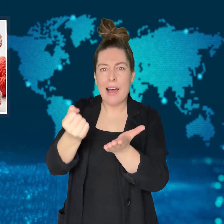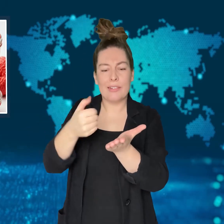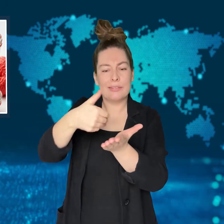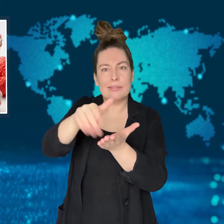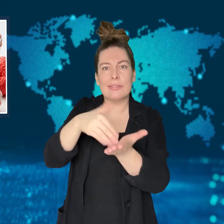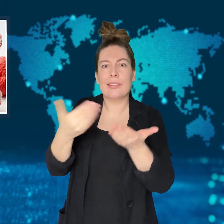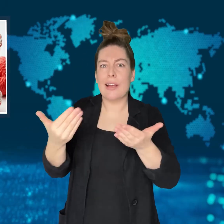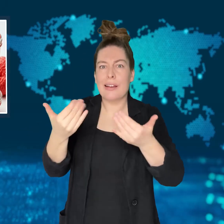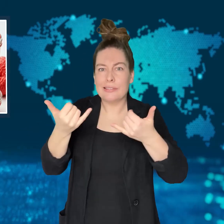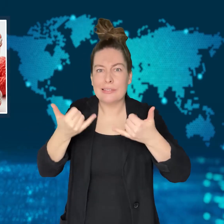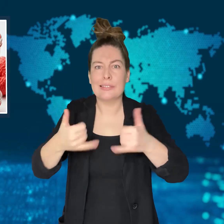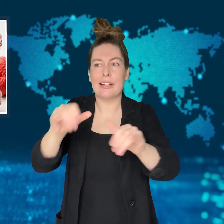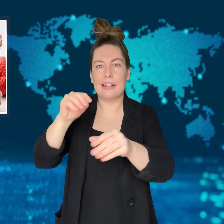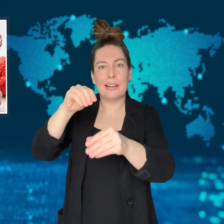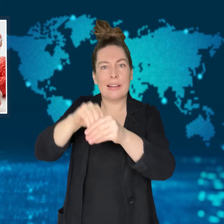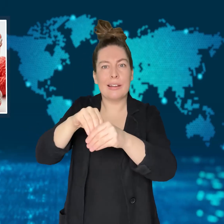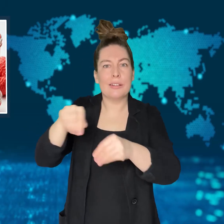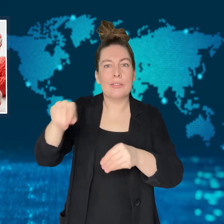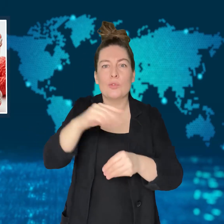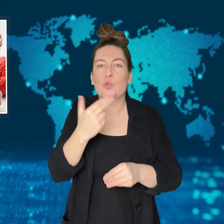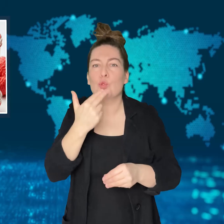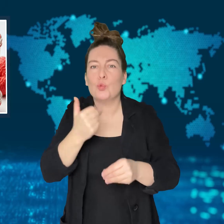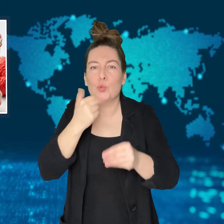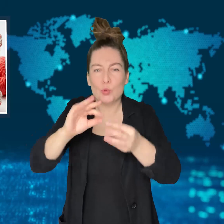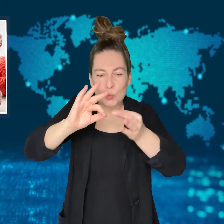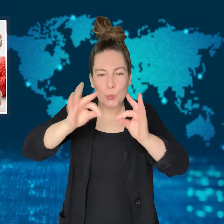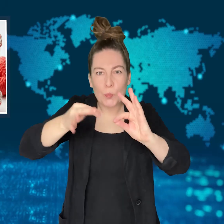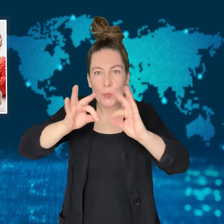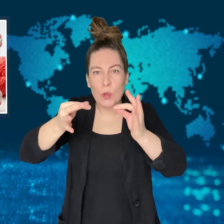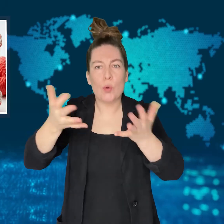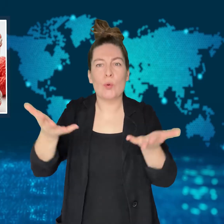that was filed in 2022 by twenty food safety